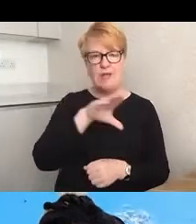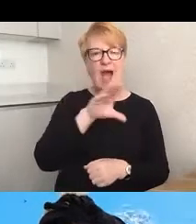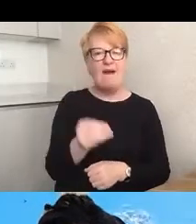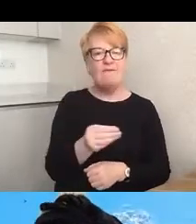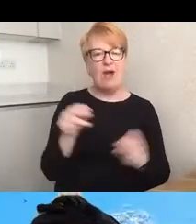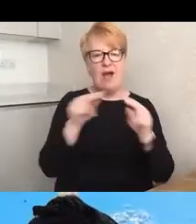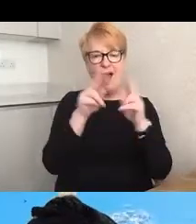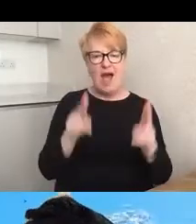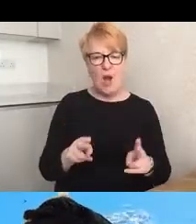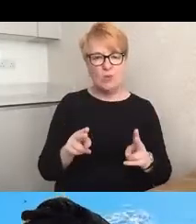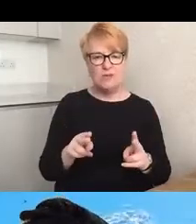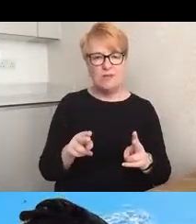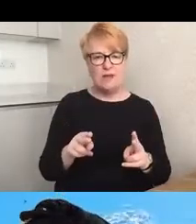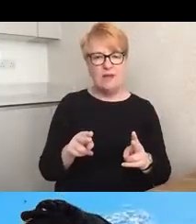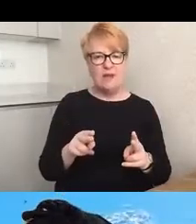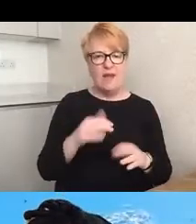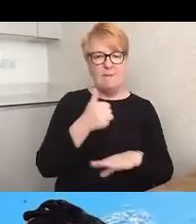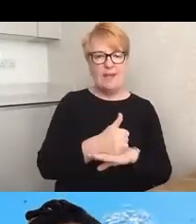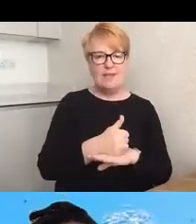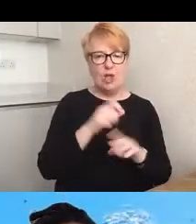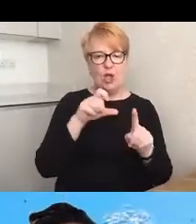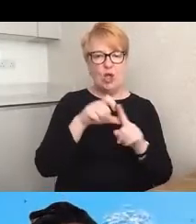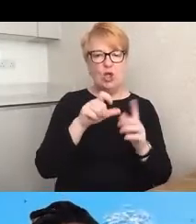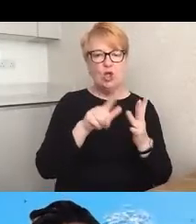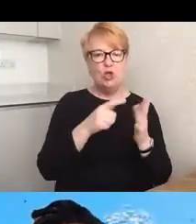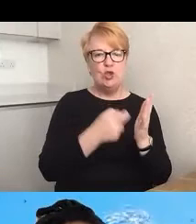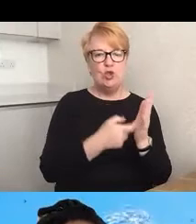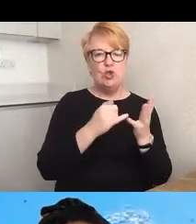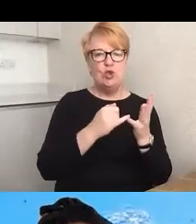an area that has changed massively over the last, I don't know if it's constantly changing